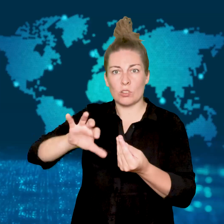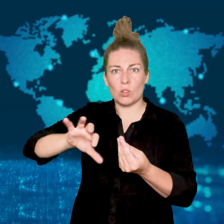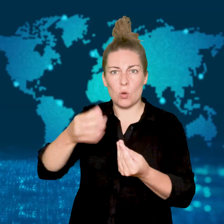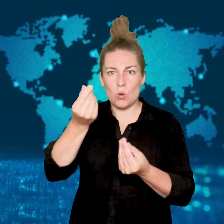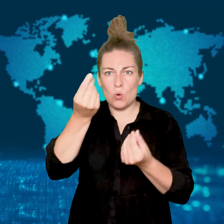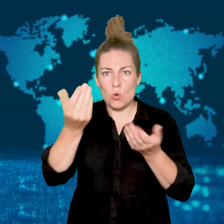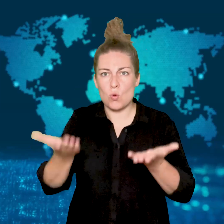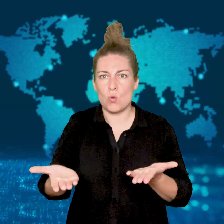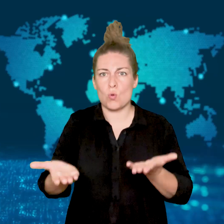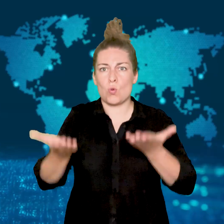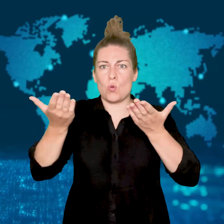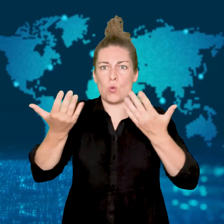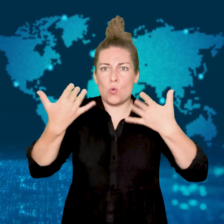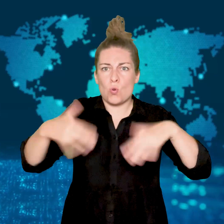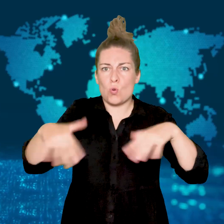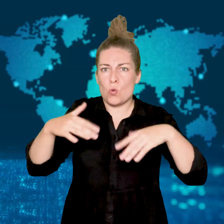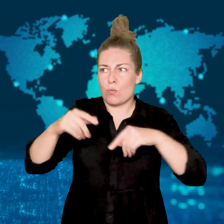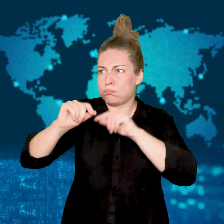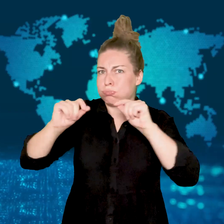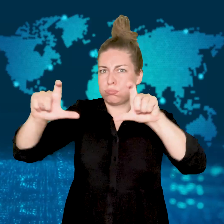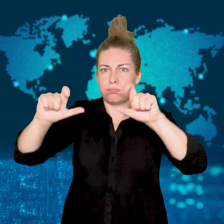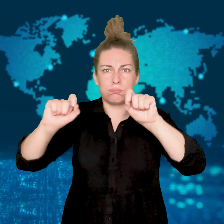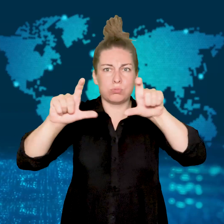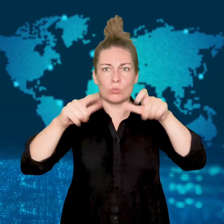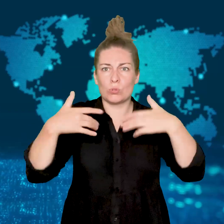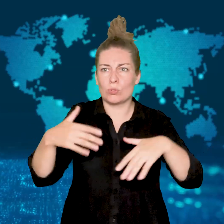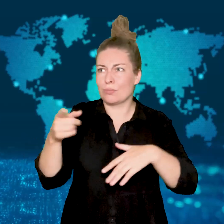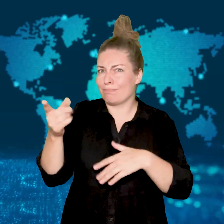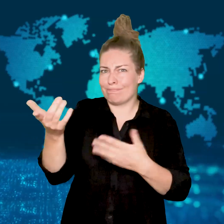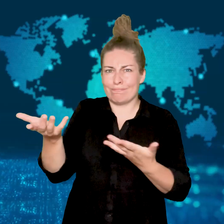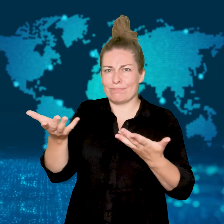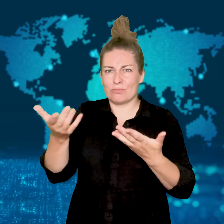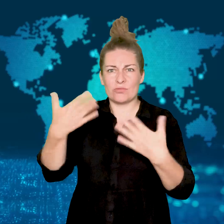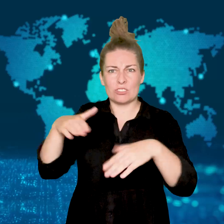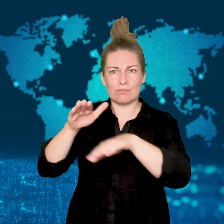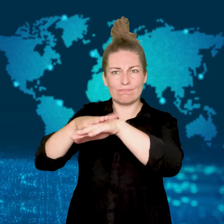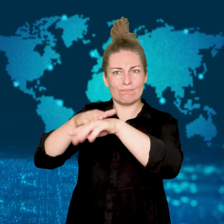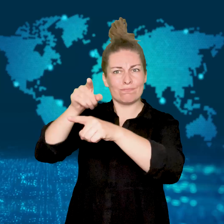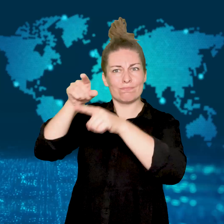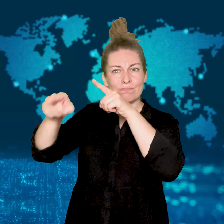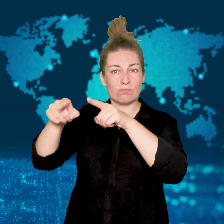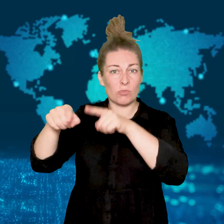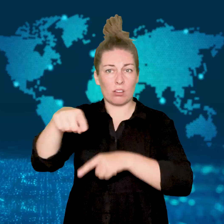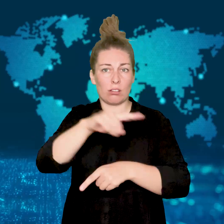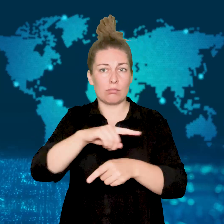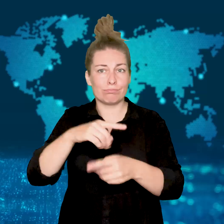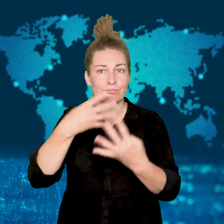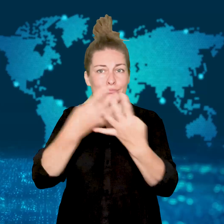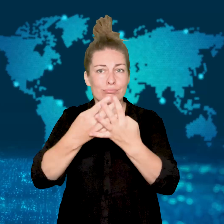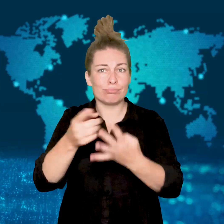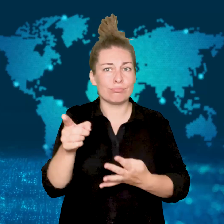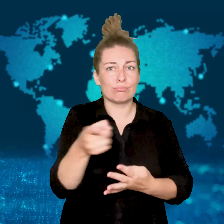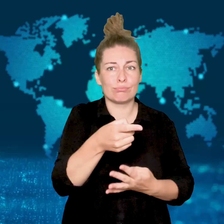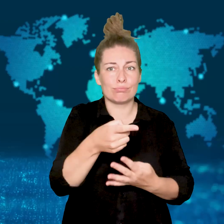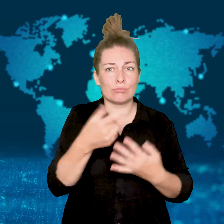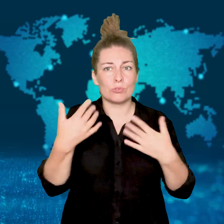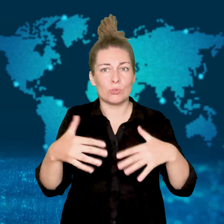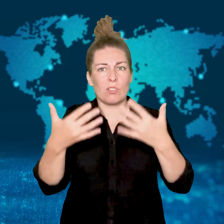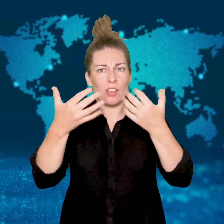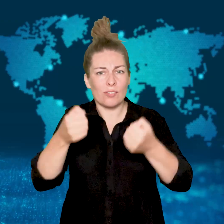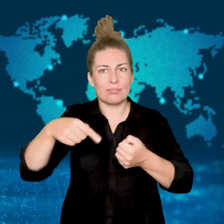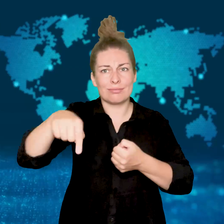criticized rising prices in the country.